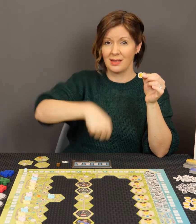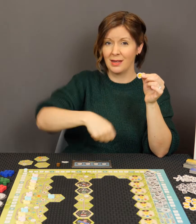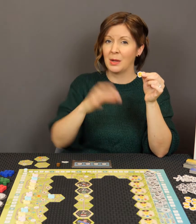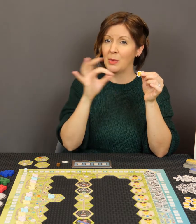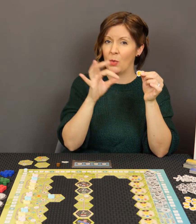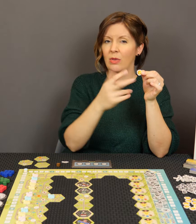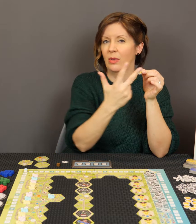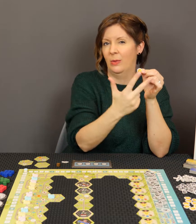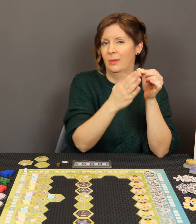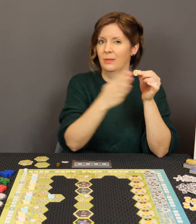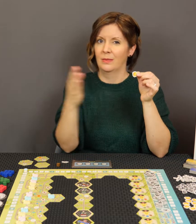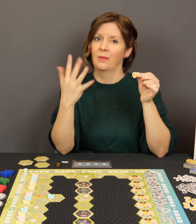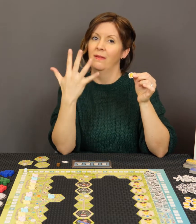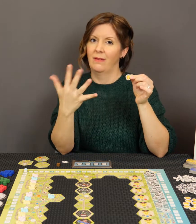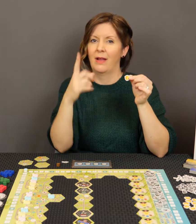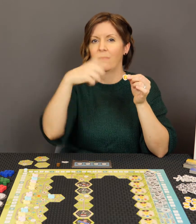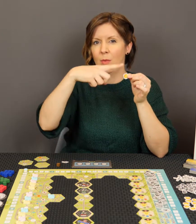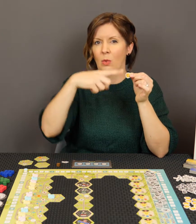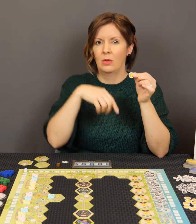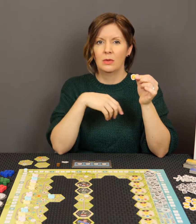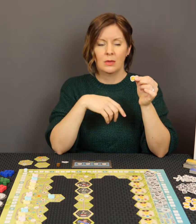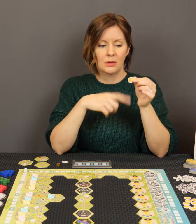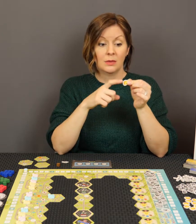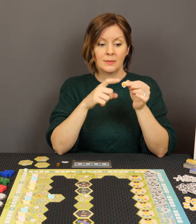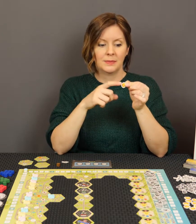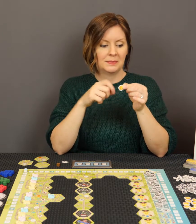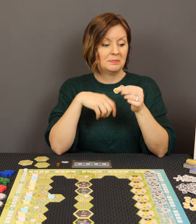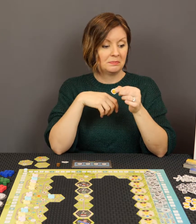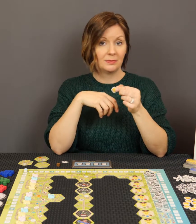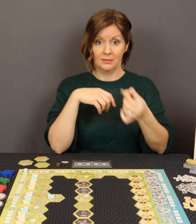It can be worth 3 to 5 points.